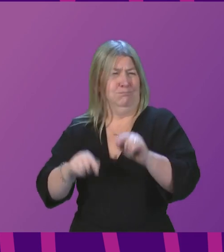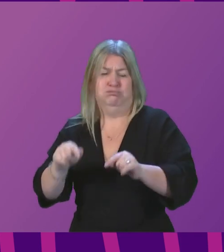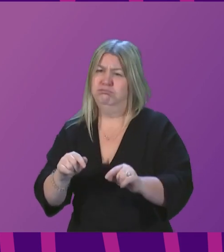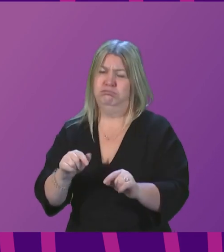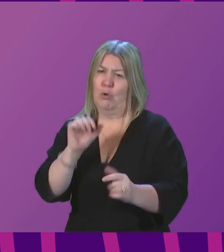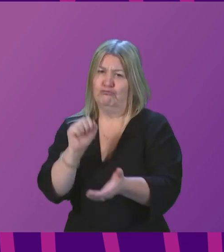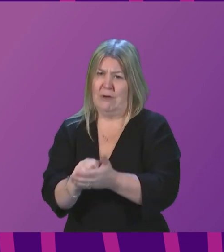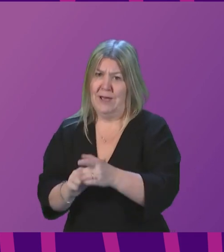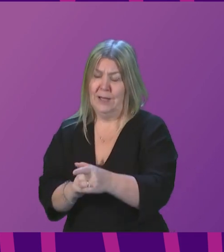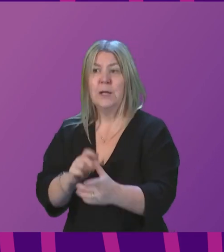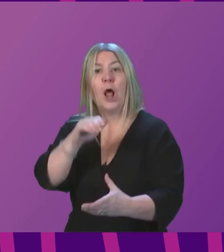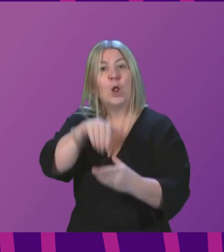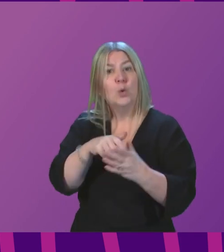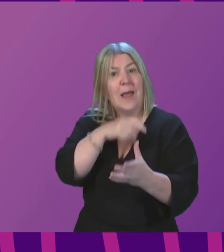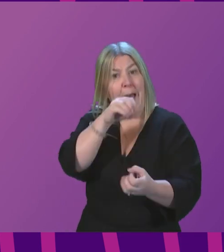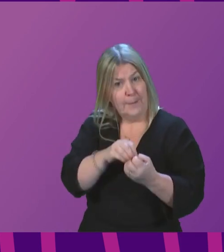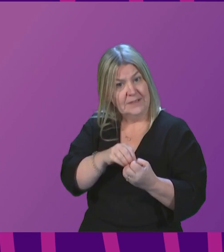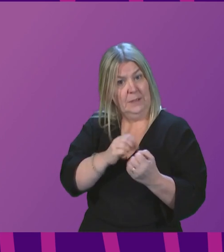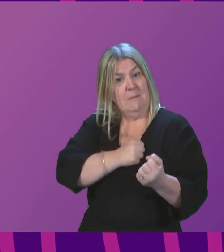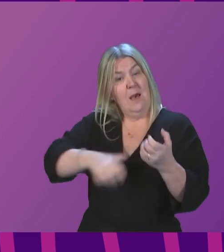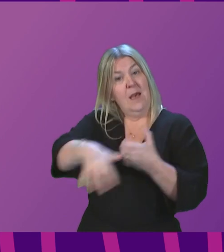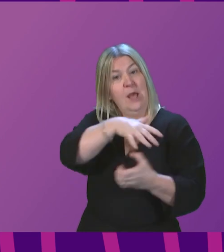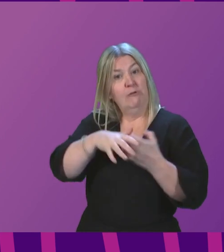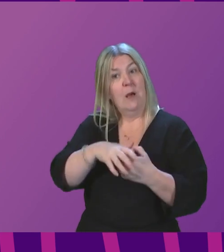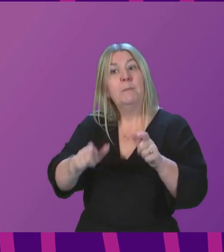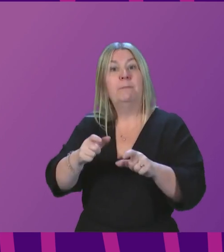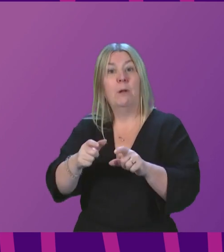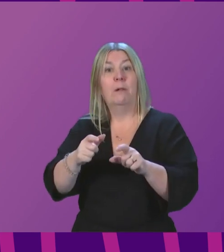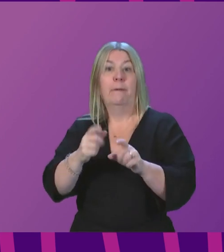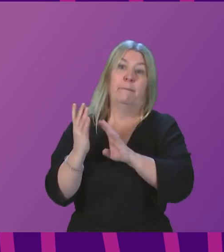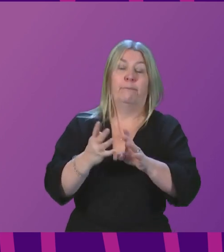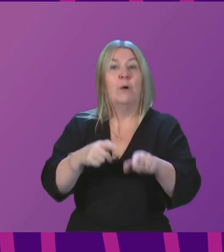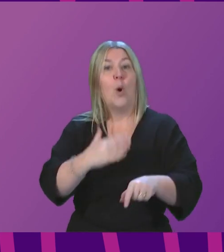They are accommodated in hotels, but not given basic support or things like toiletries, culturally